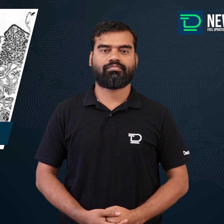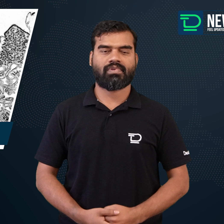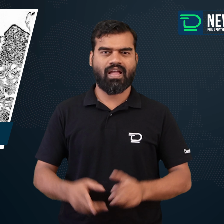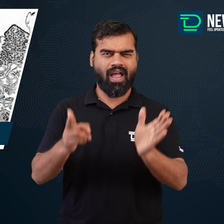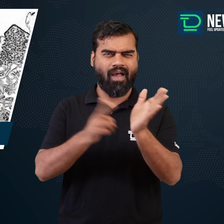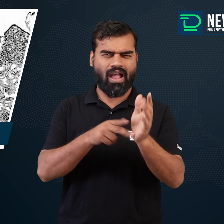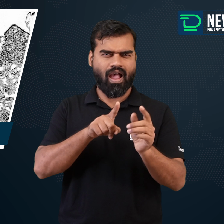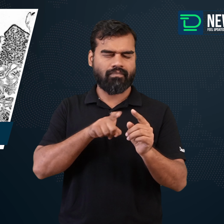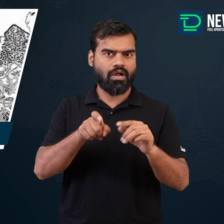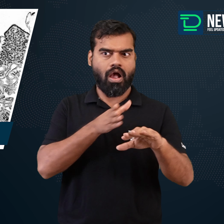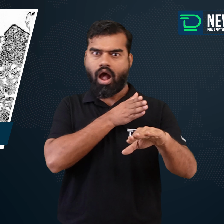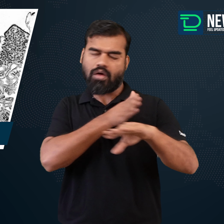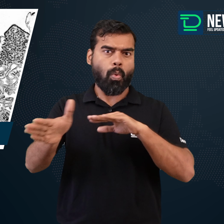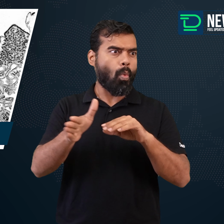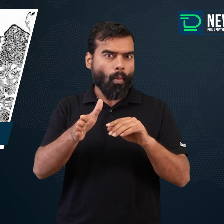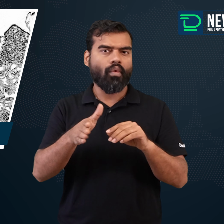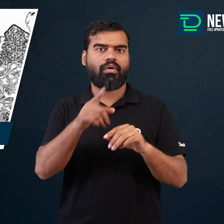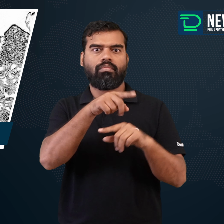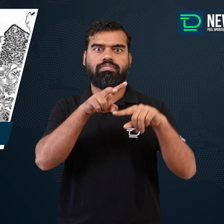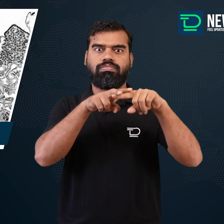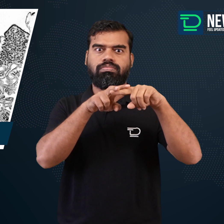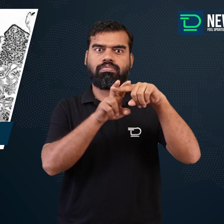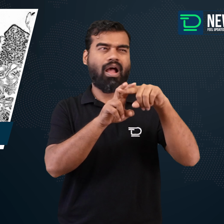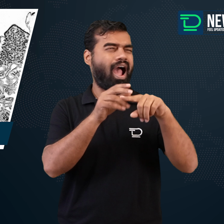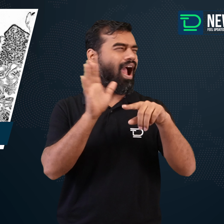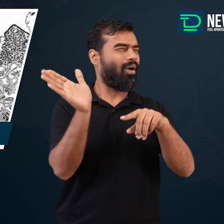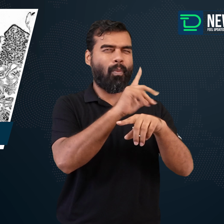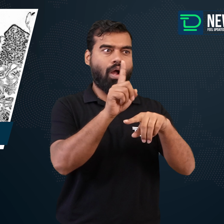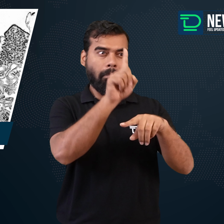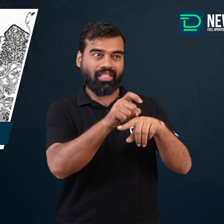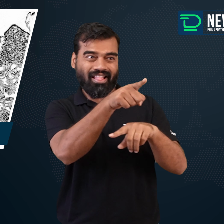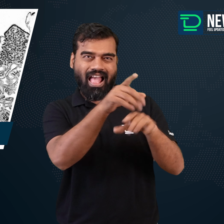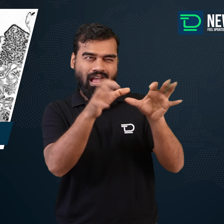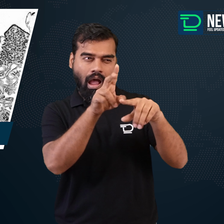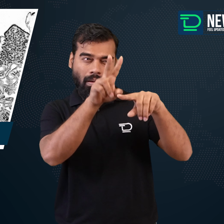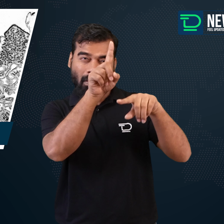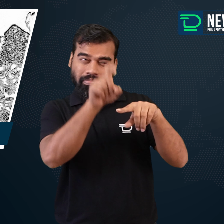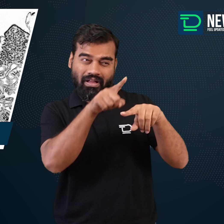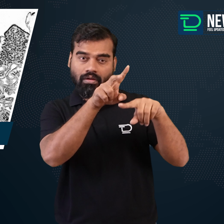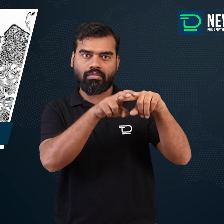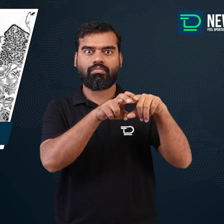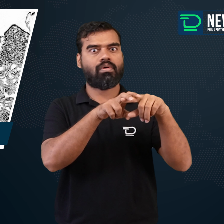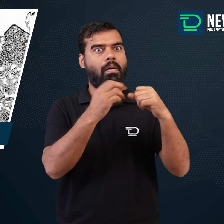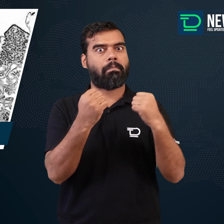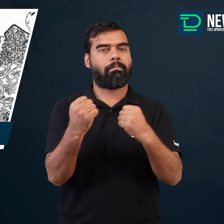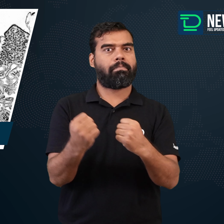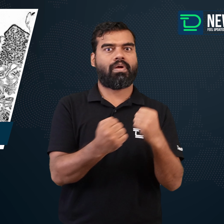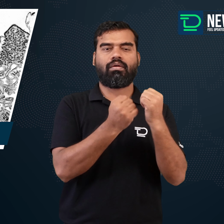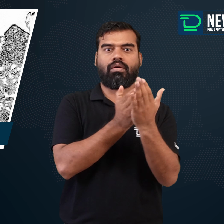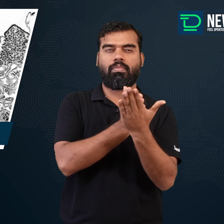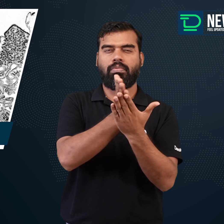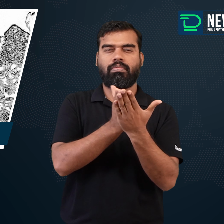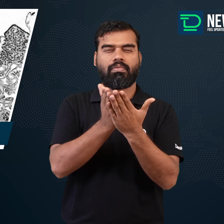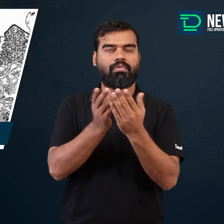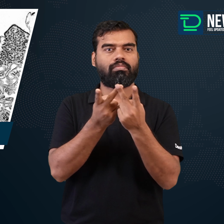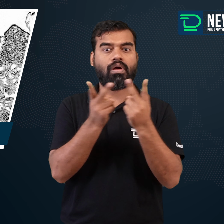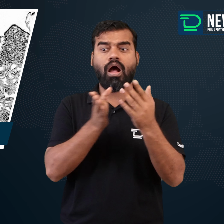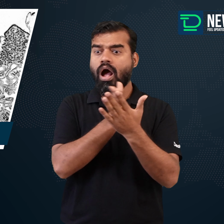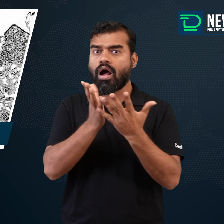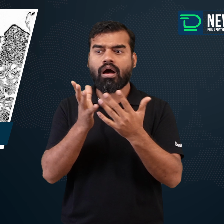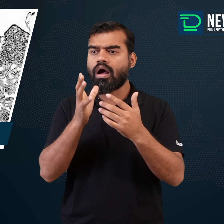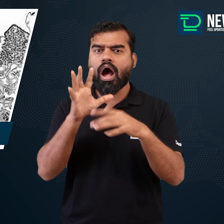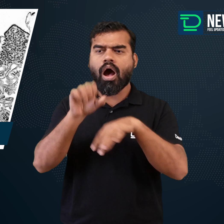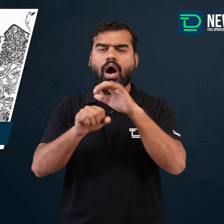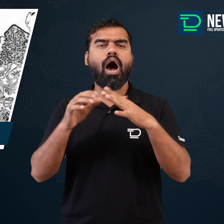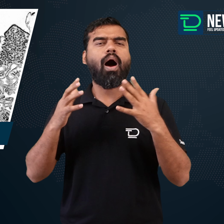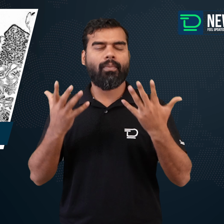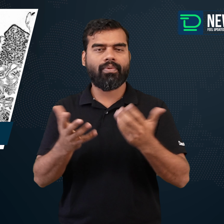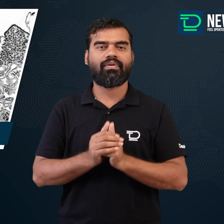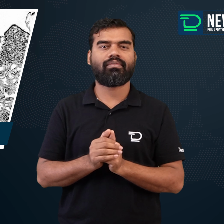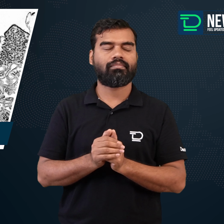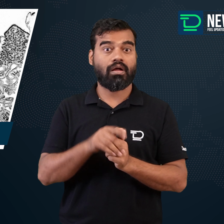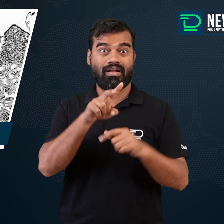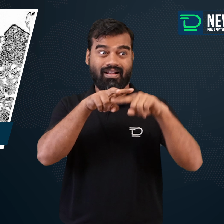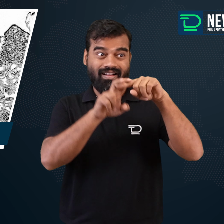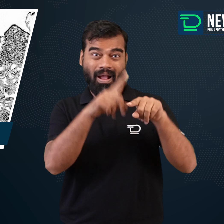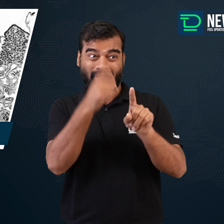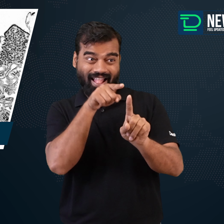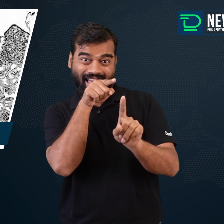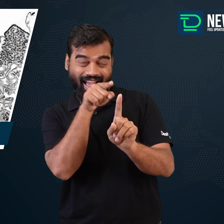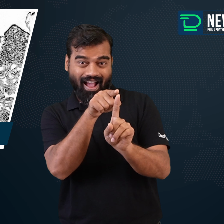Direct contact with infected wild or domesticated animals, or